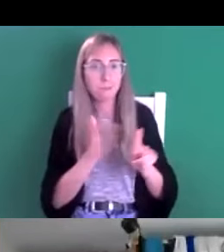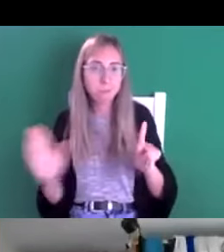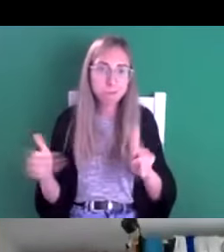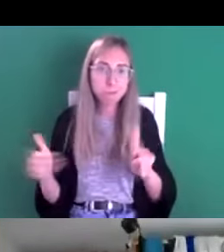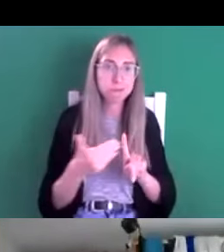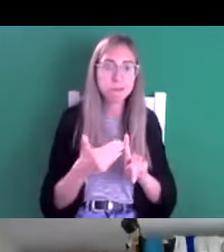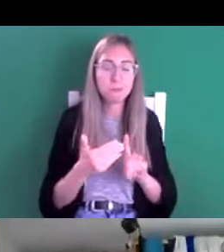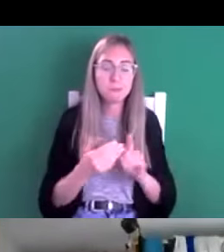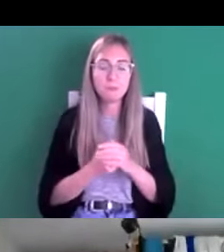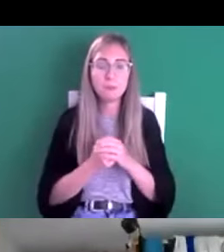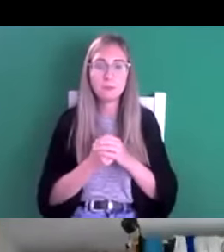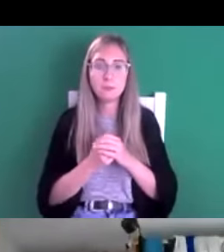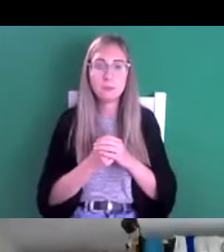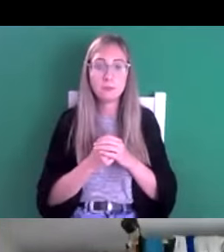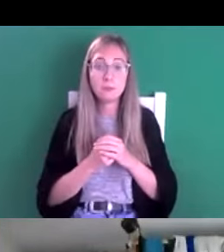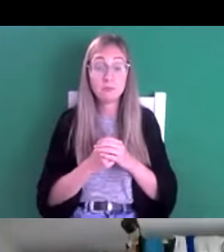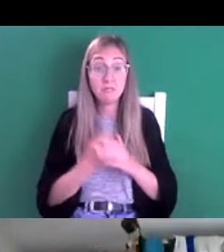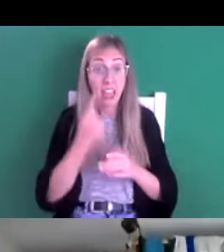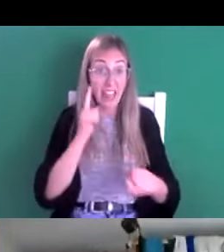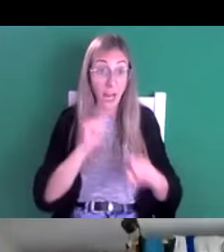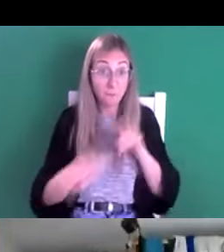i think that's mostly it mike for the chat